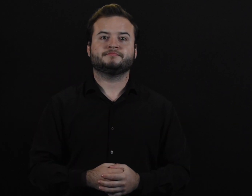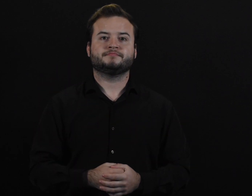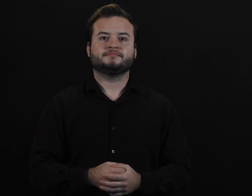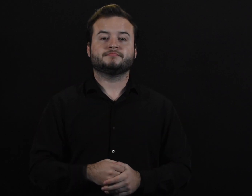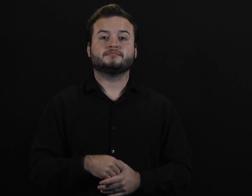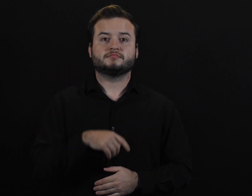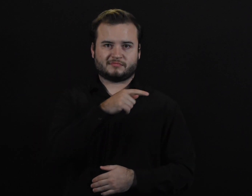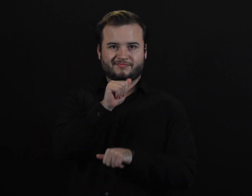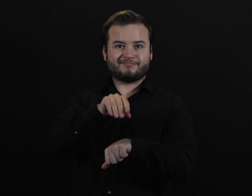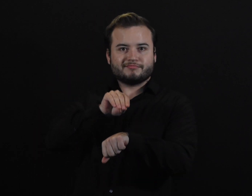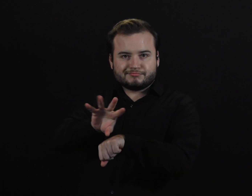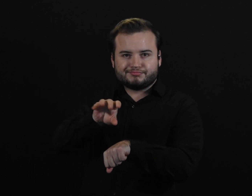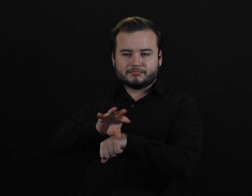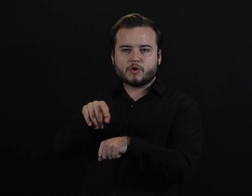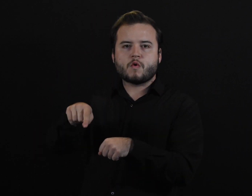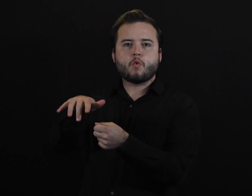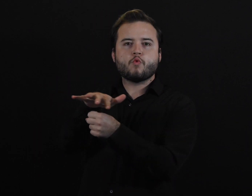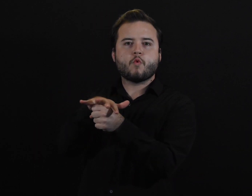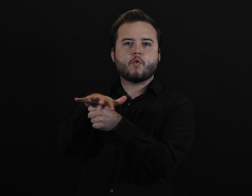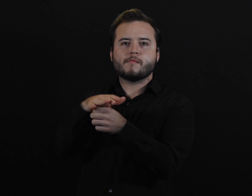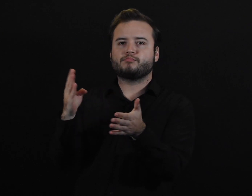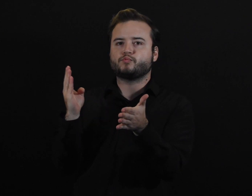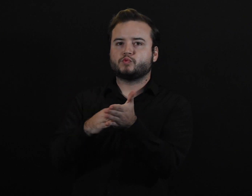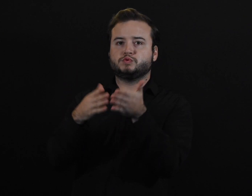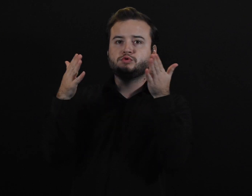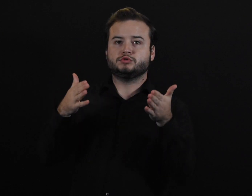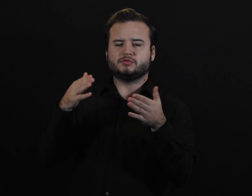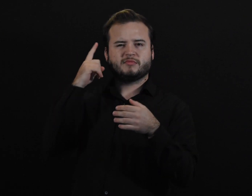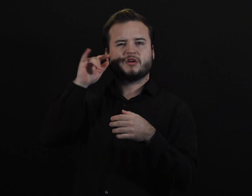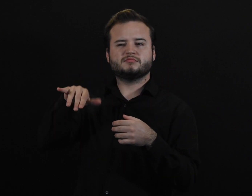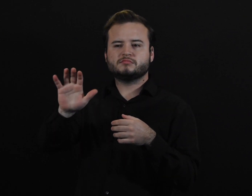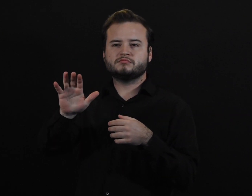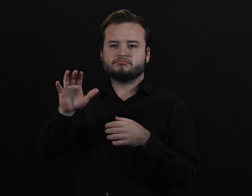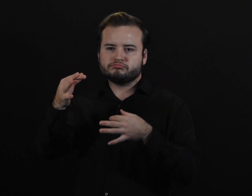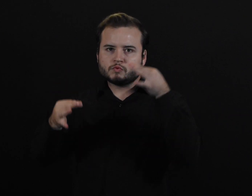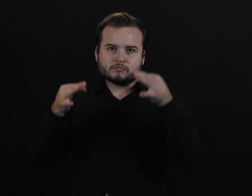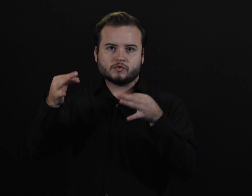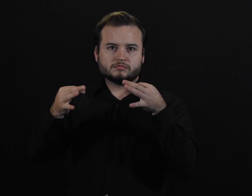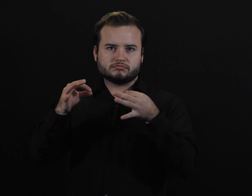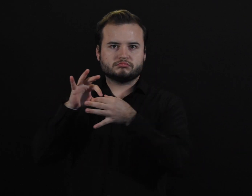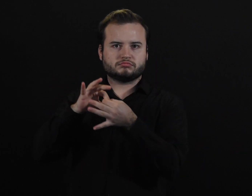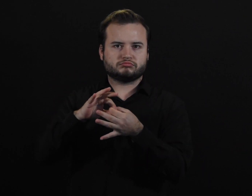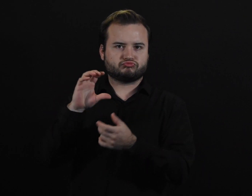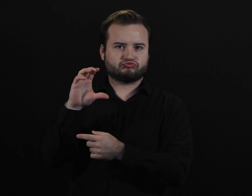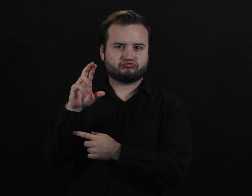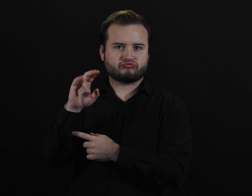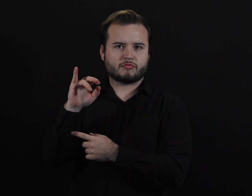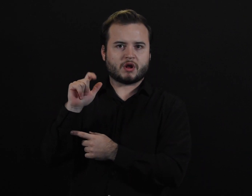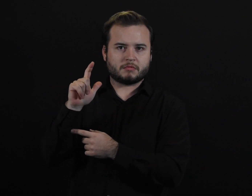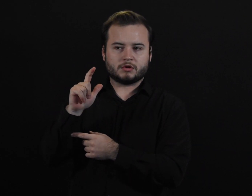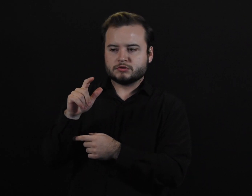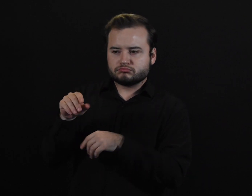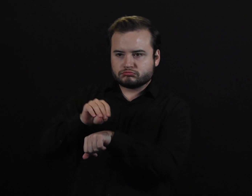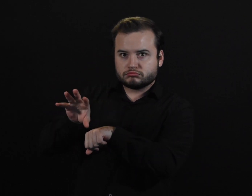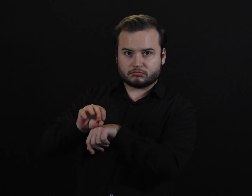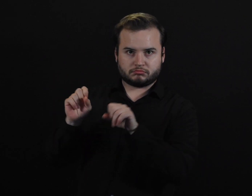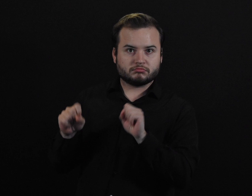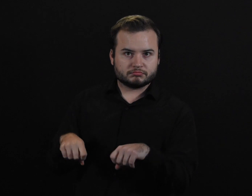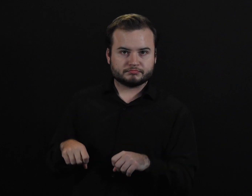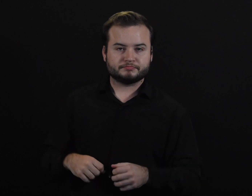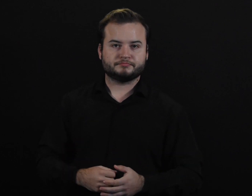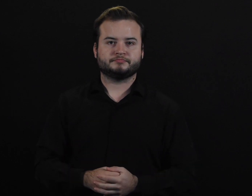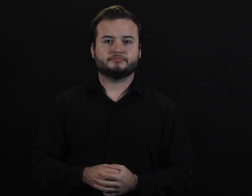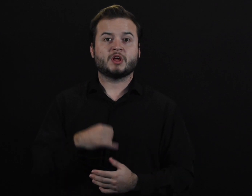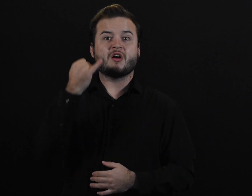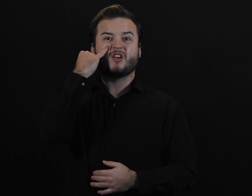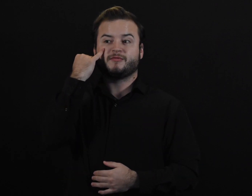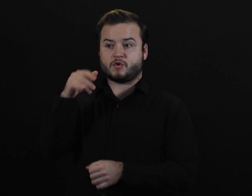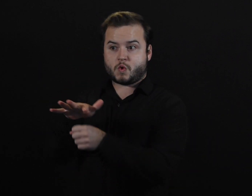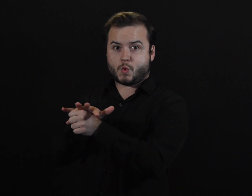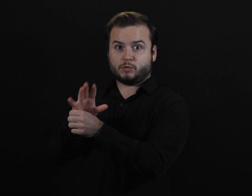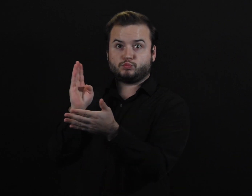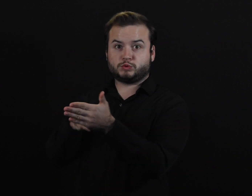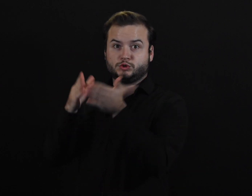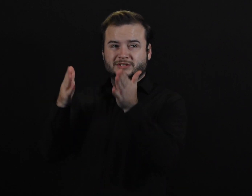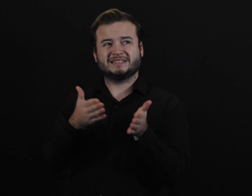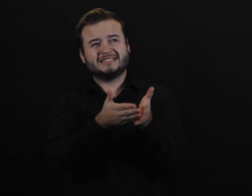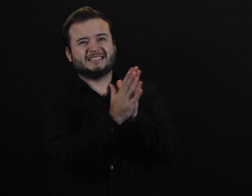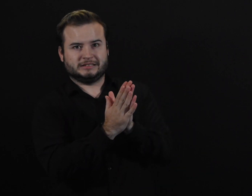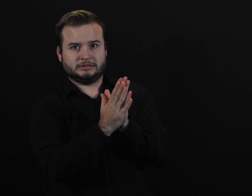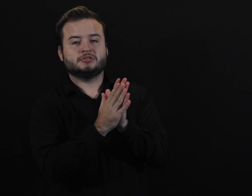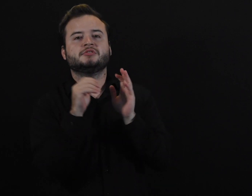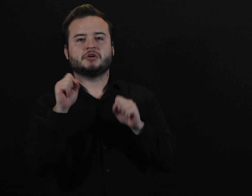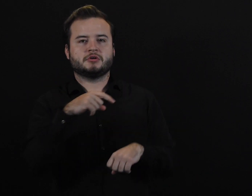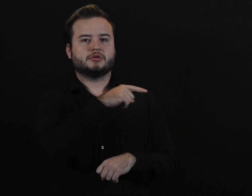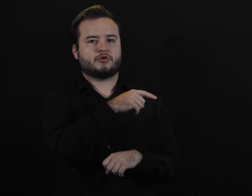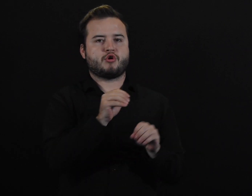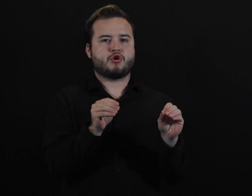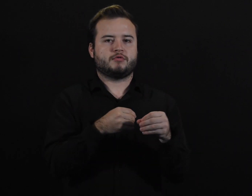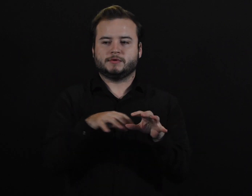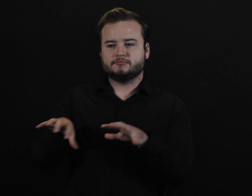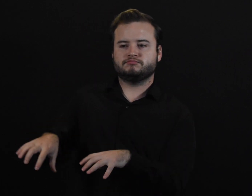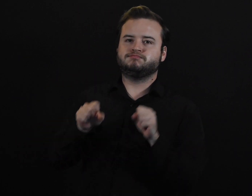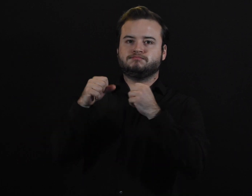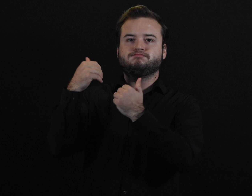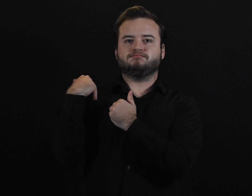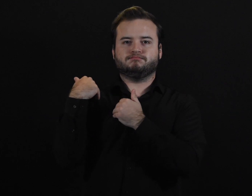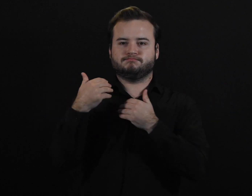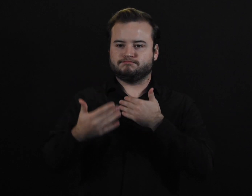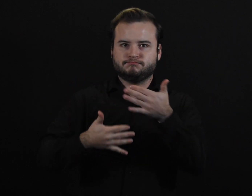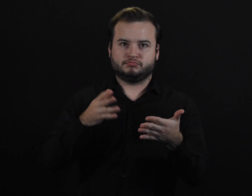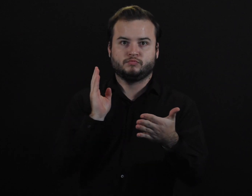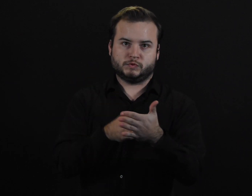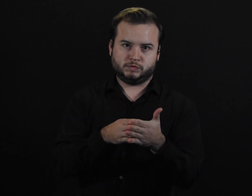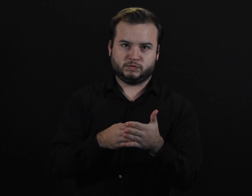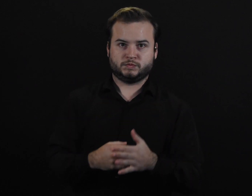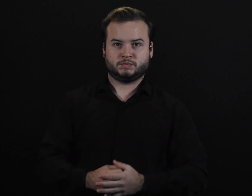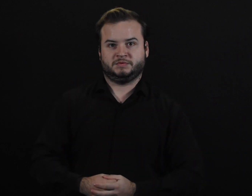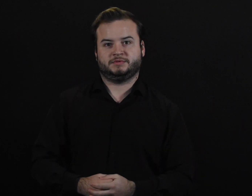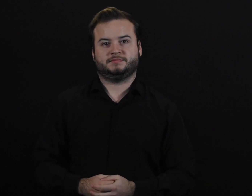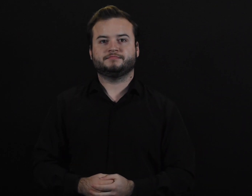advises local prosecutors in the conduct of criminal trials and handles cases at the request of local prosecutors.